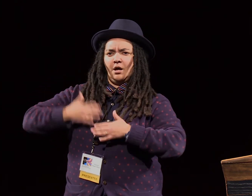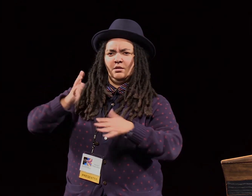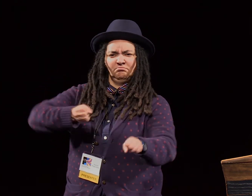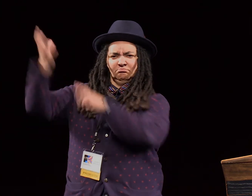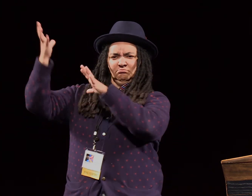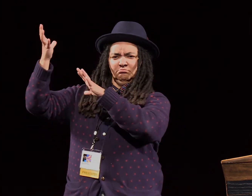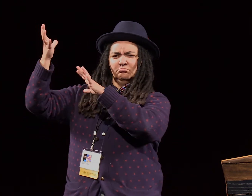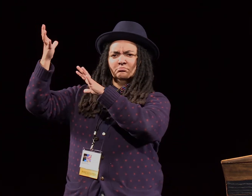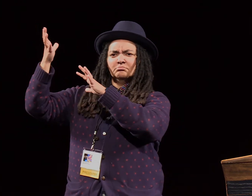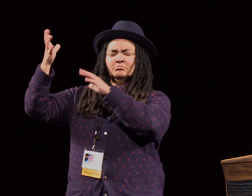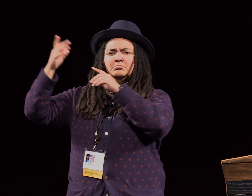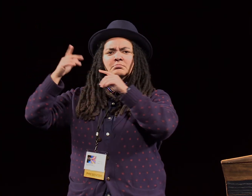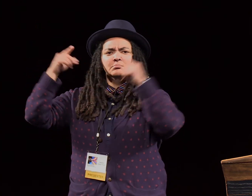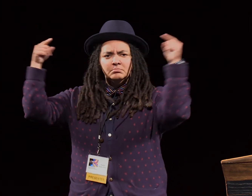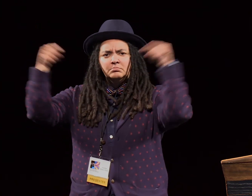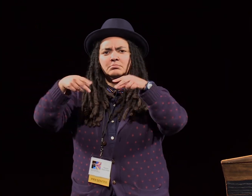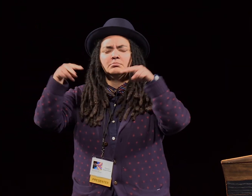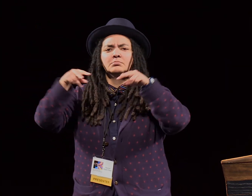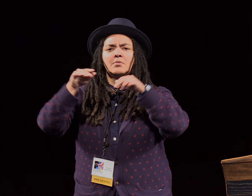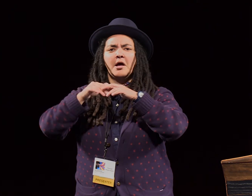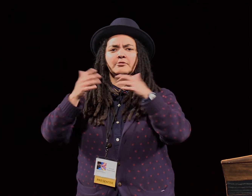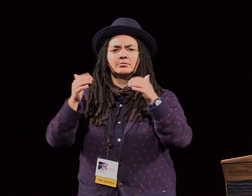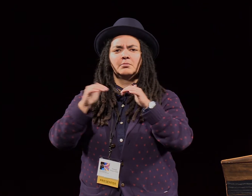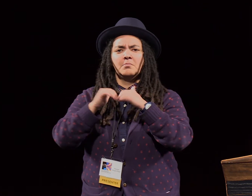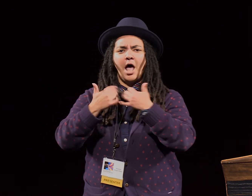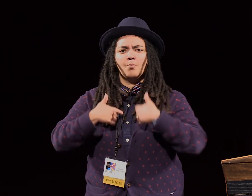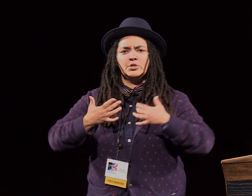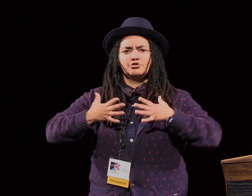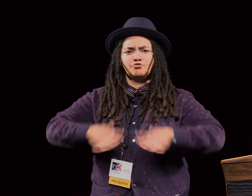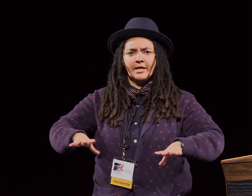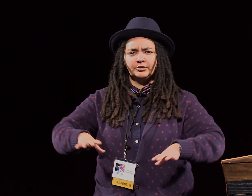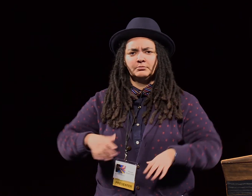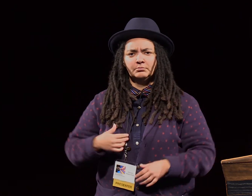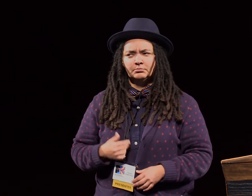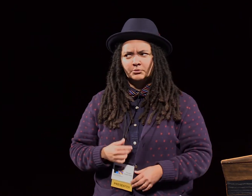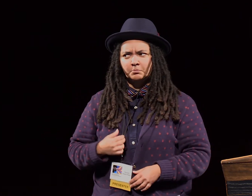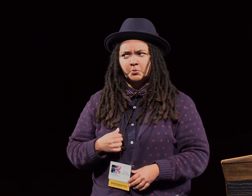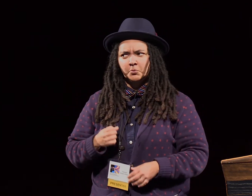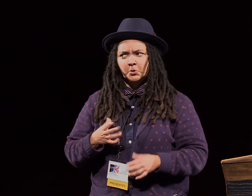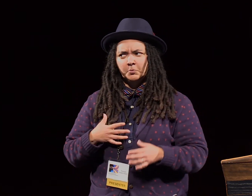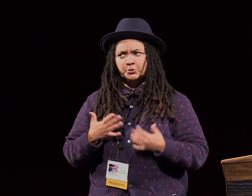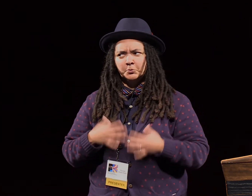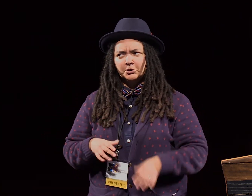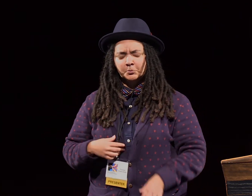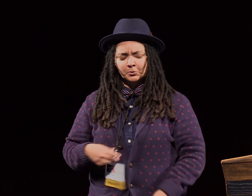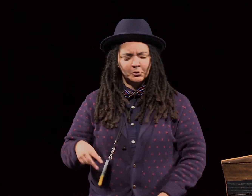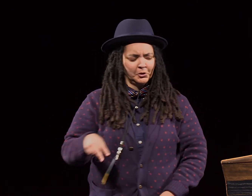said, "Well, how about we throw "someone's sex and the physical body out the window and we just focus on clothing?"